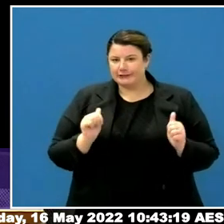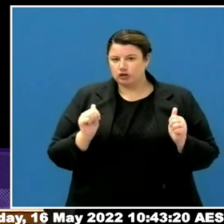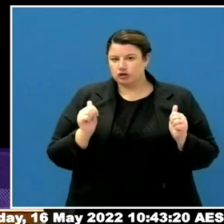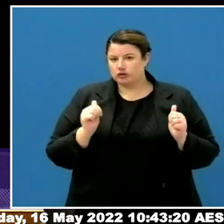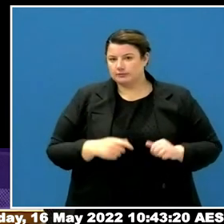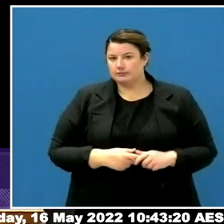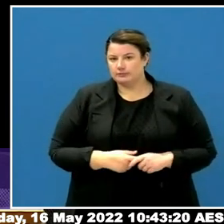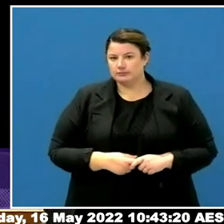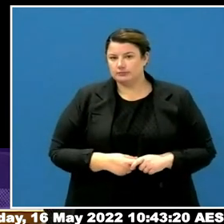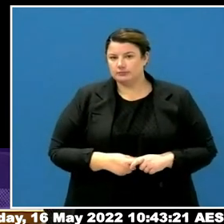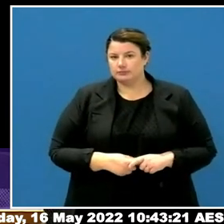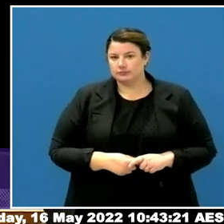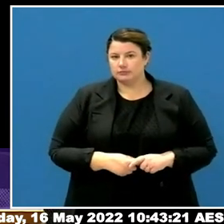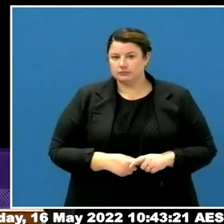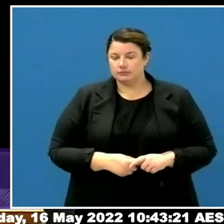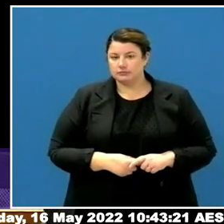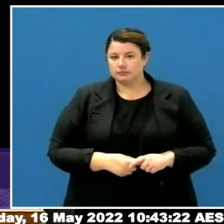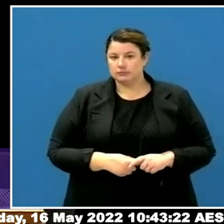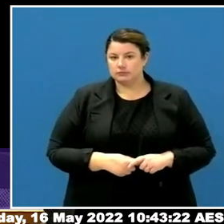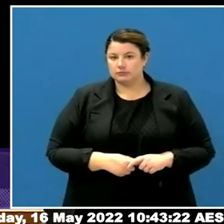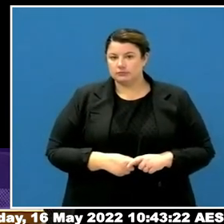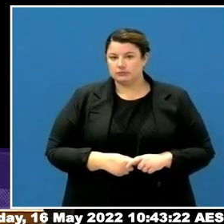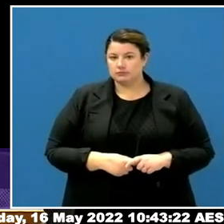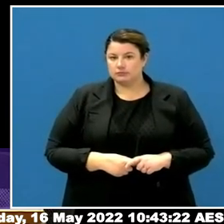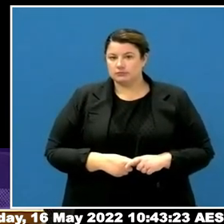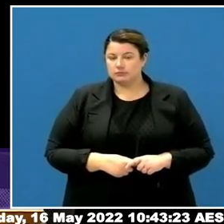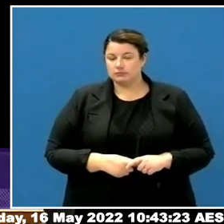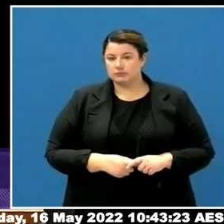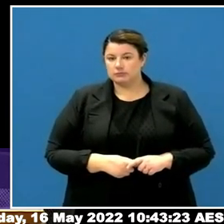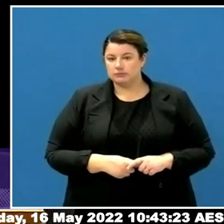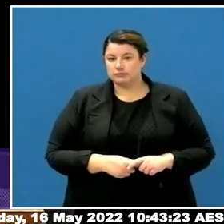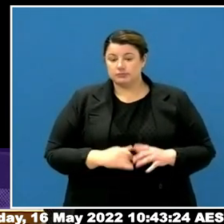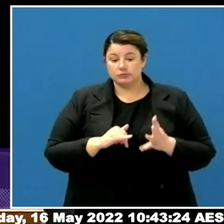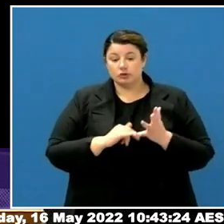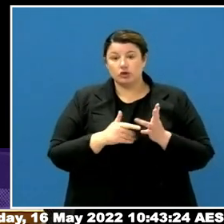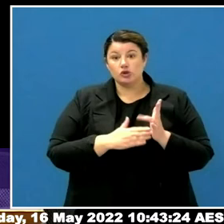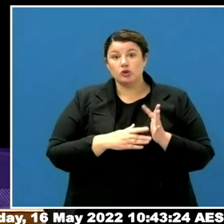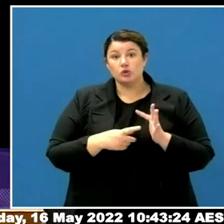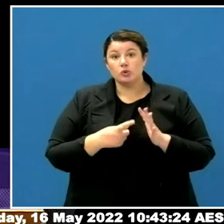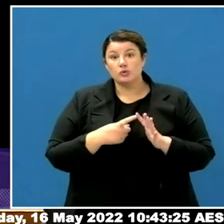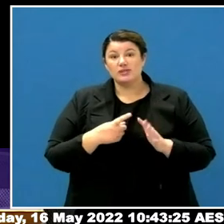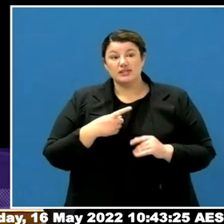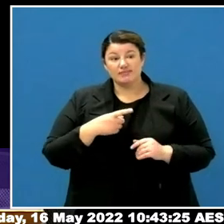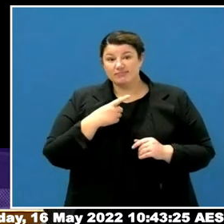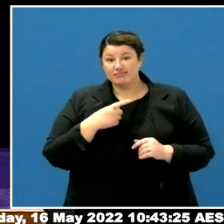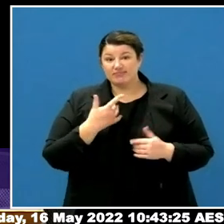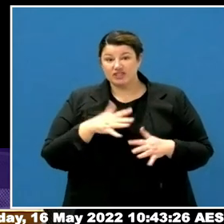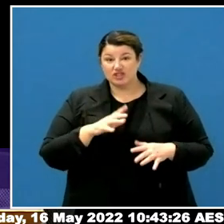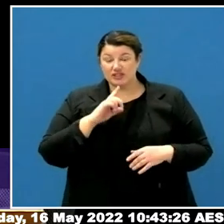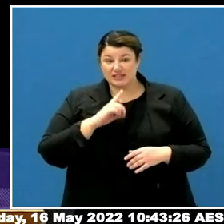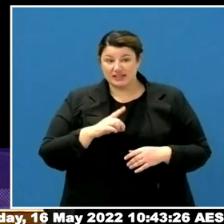Toby's care. Suzie will say they never received any written acknowledgement of or